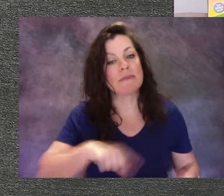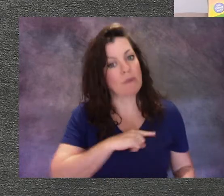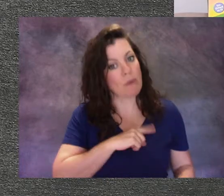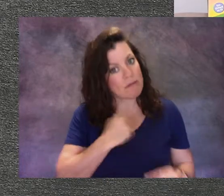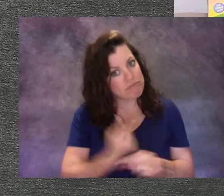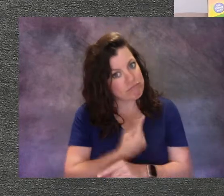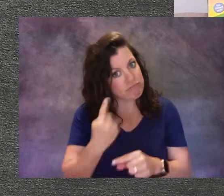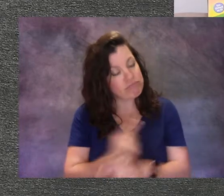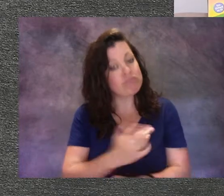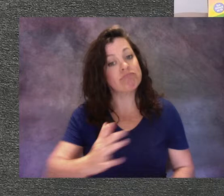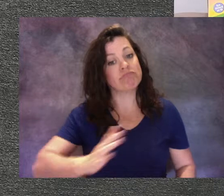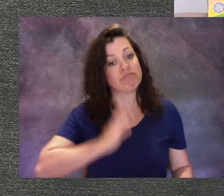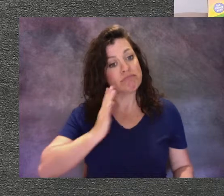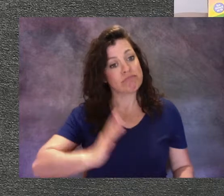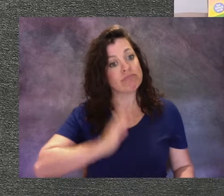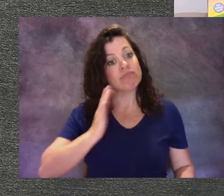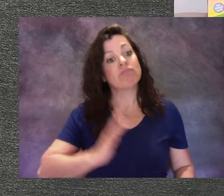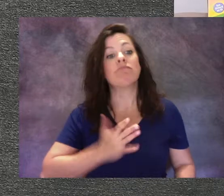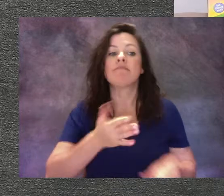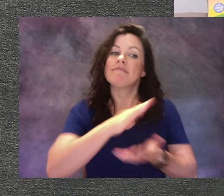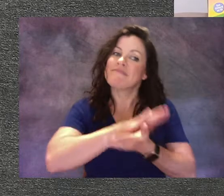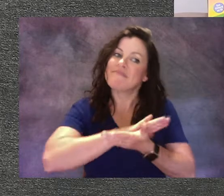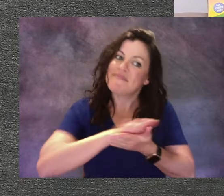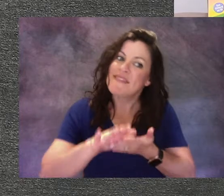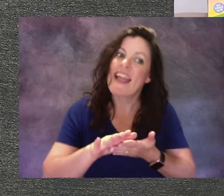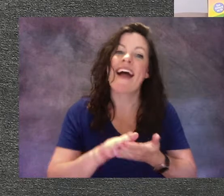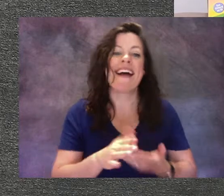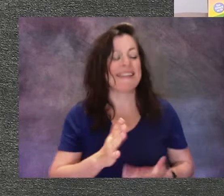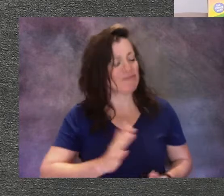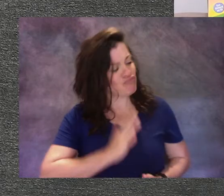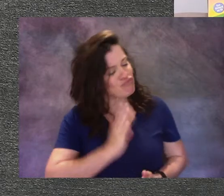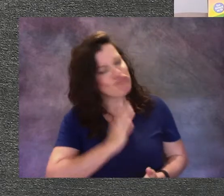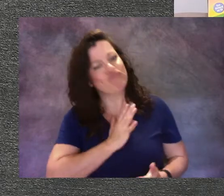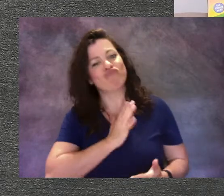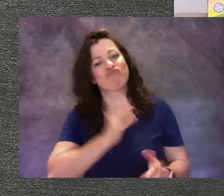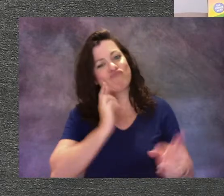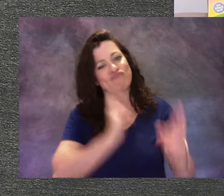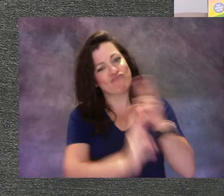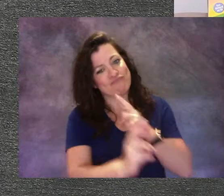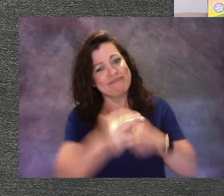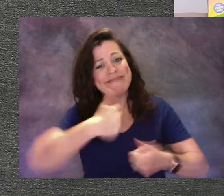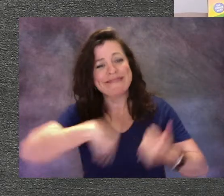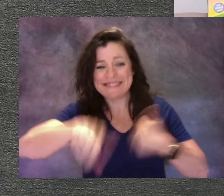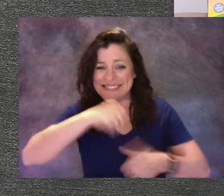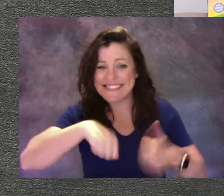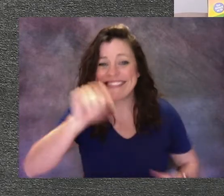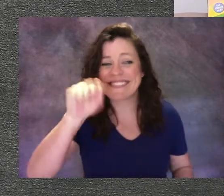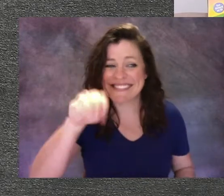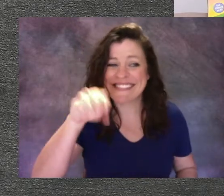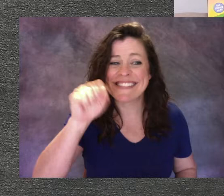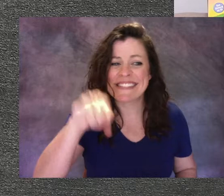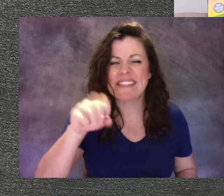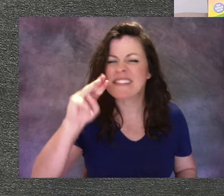It's always, always nice to use good manners. Manners are things that you do that are kind.